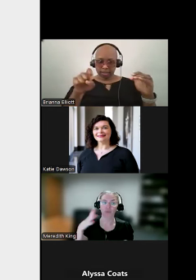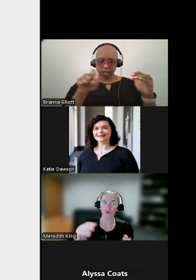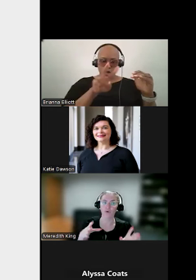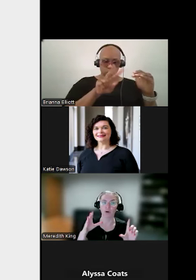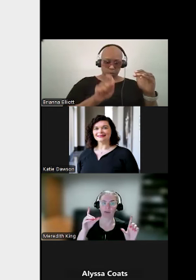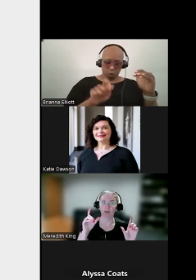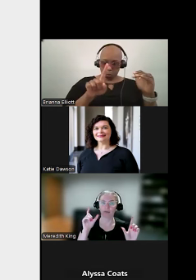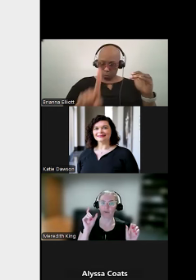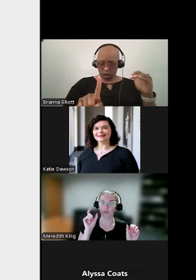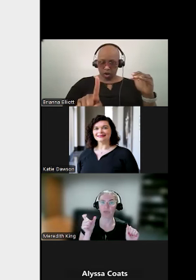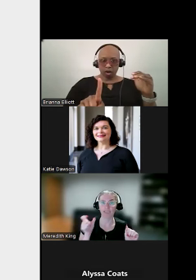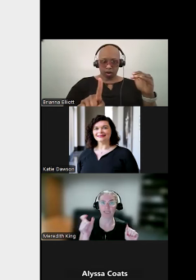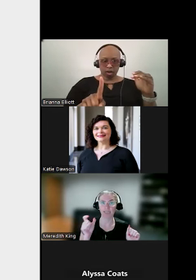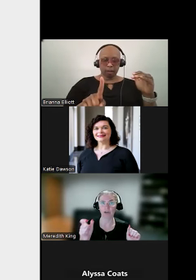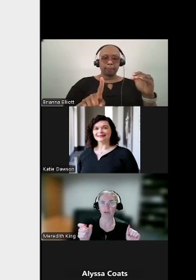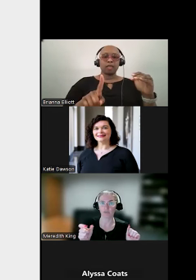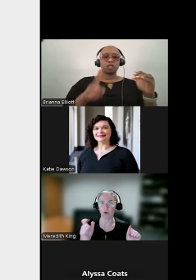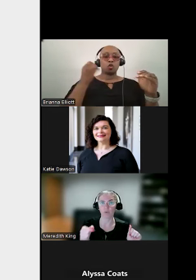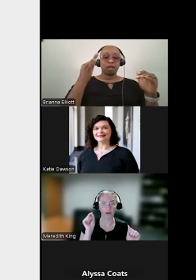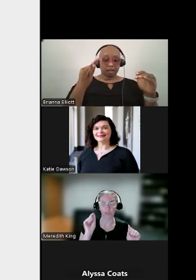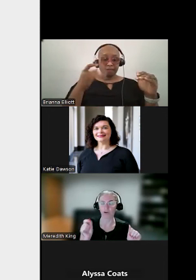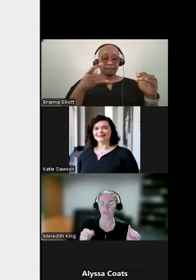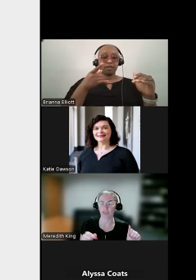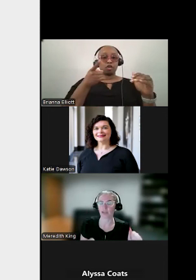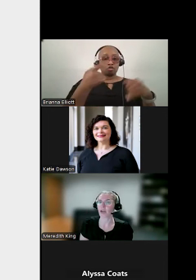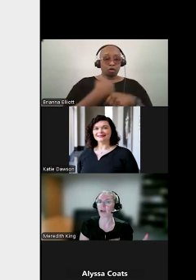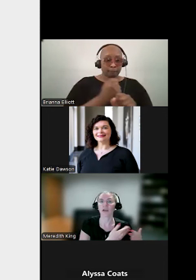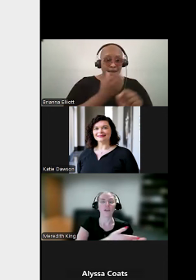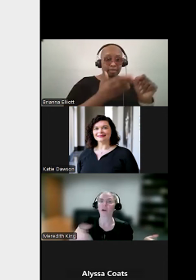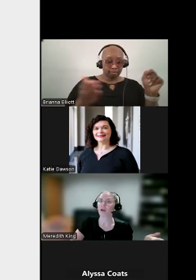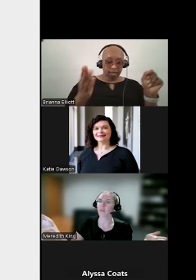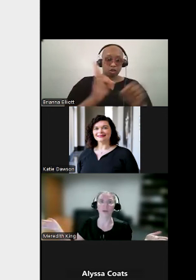through those PAC standards, if you have Windows and you're using that checker, you are going to be